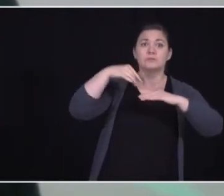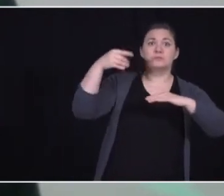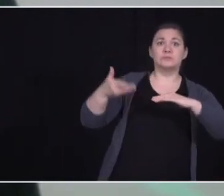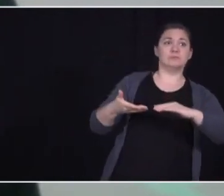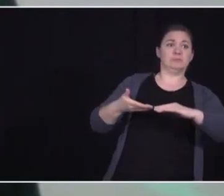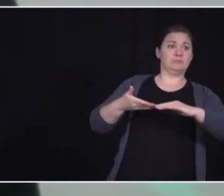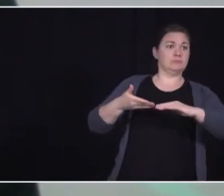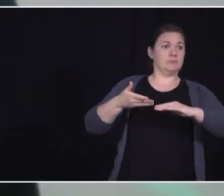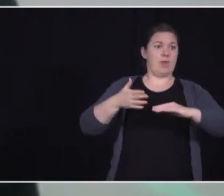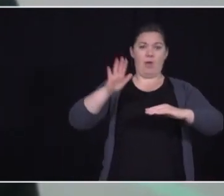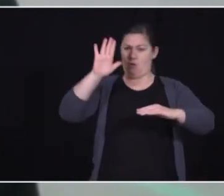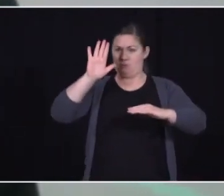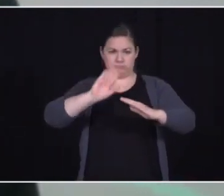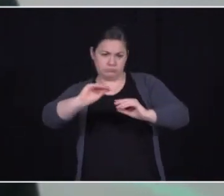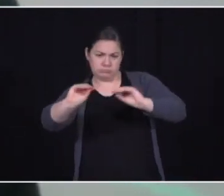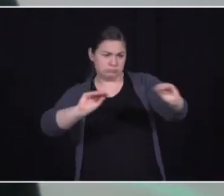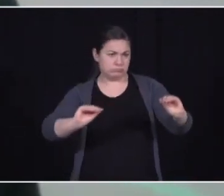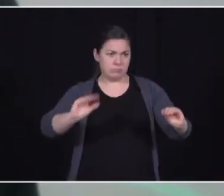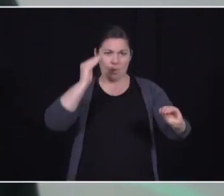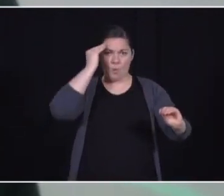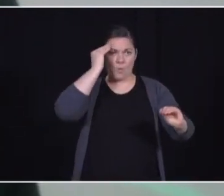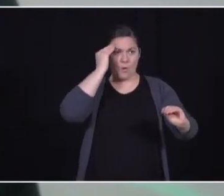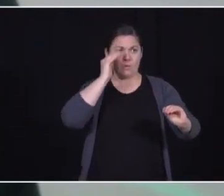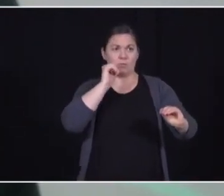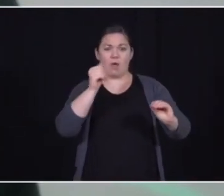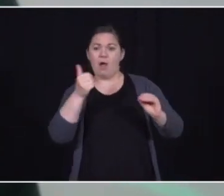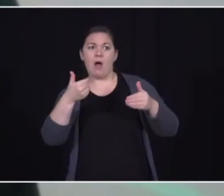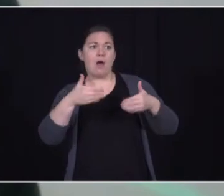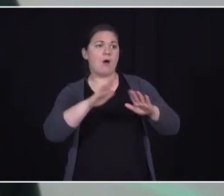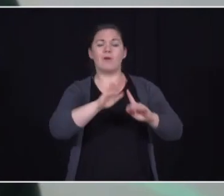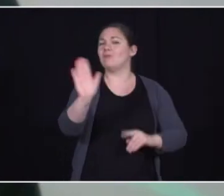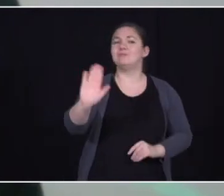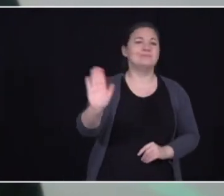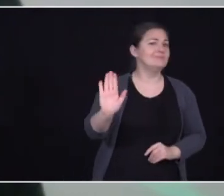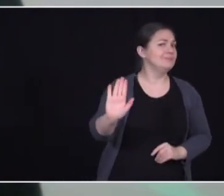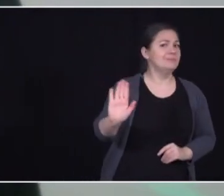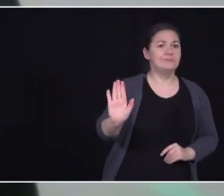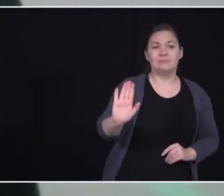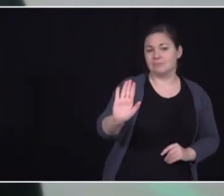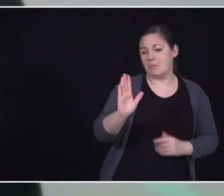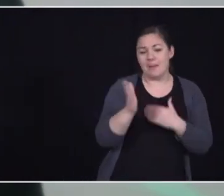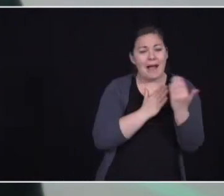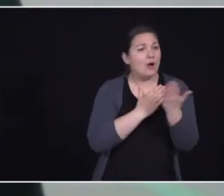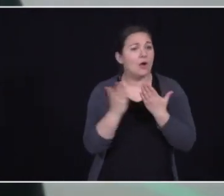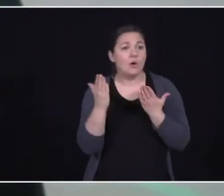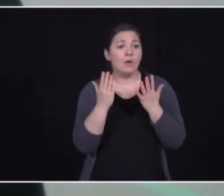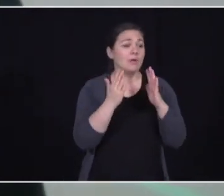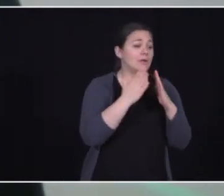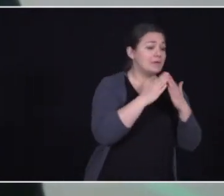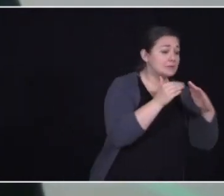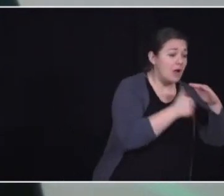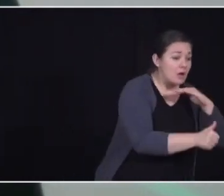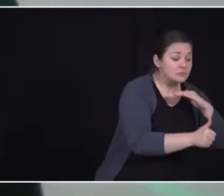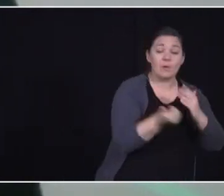populations doesn't affect vexing traditions we are make sure people get the vaccine when they need it. Here we invoke printable